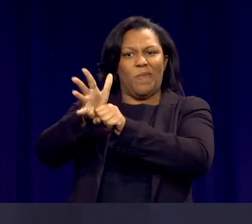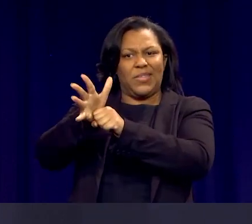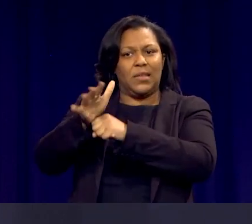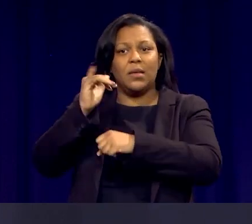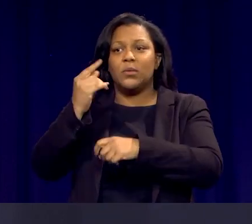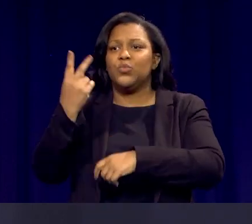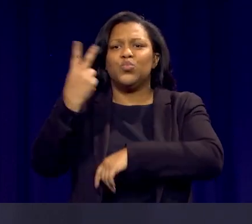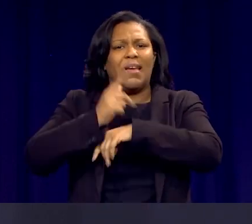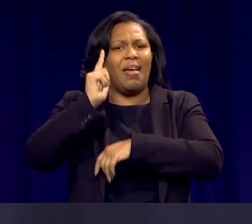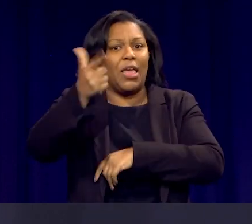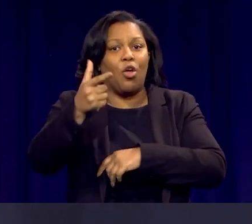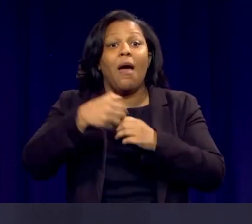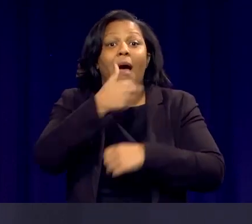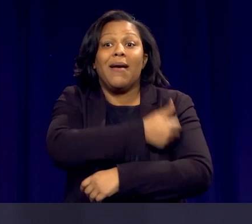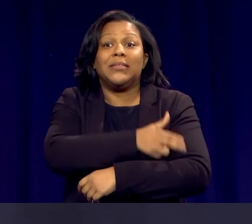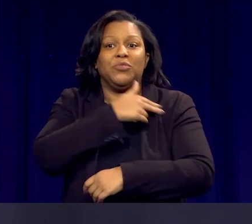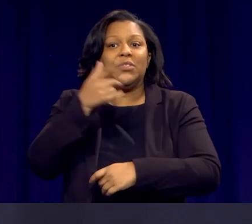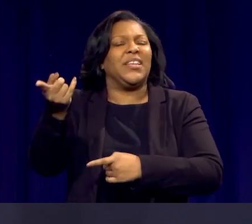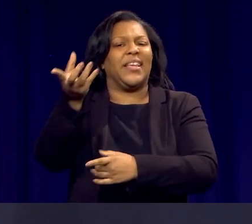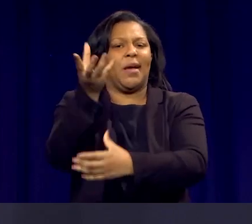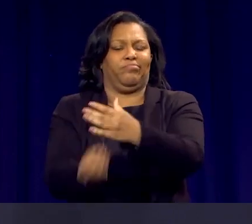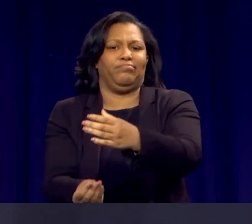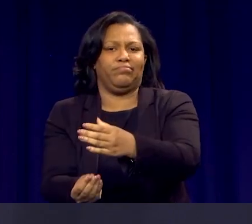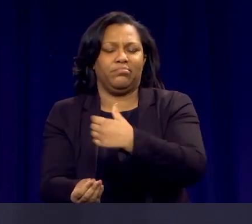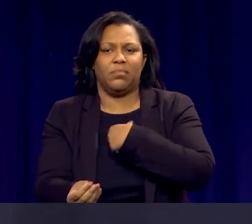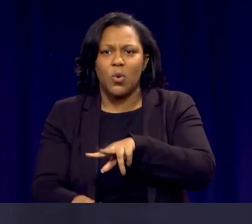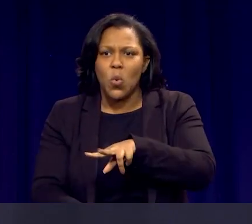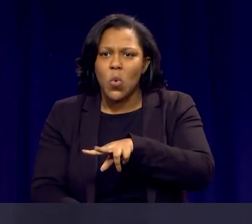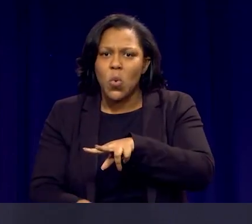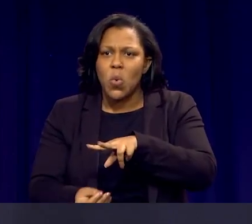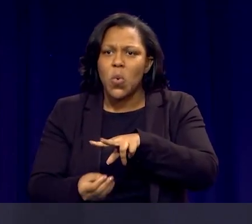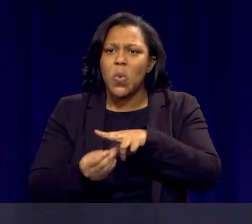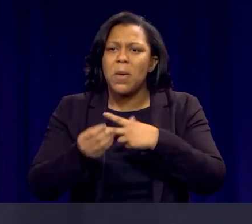short days later he passed away in the hospital. Mike just - He made us laugh.